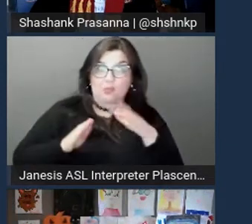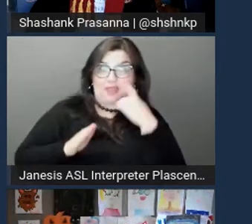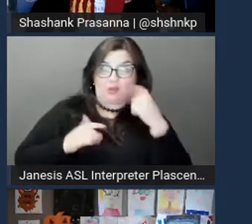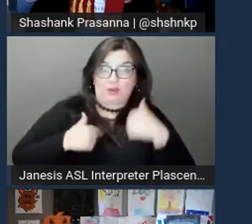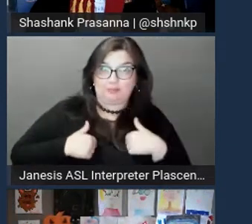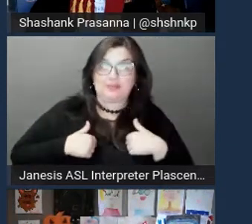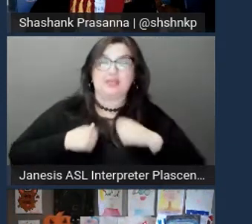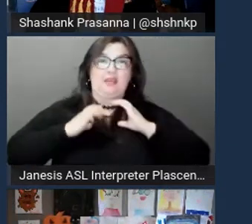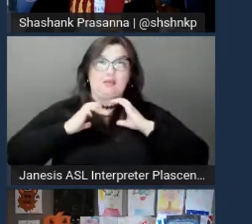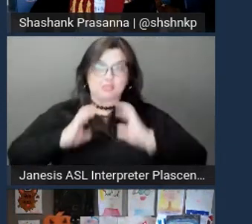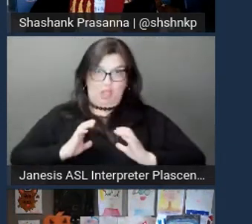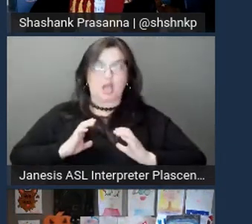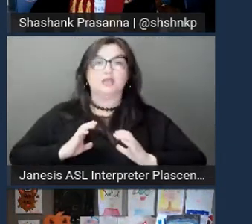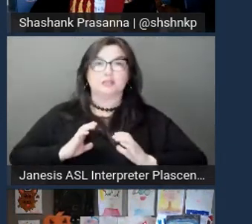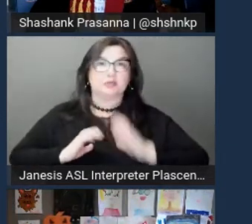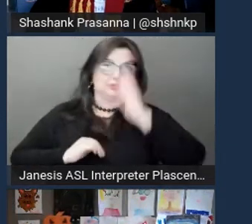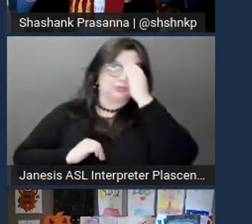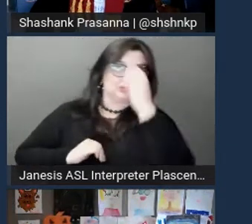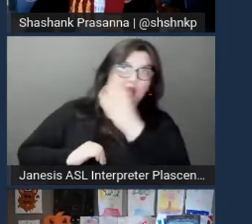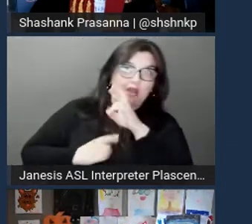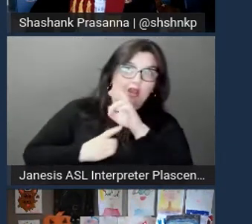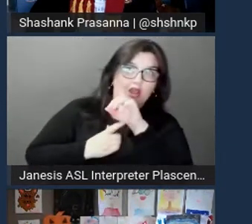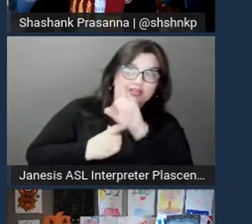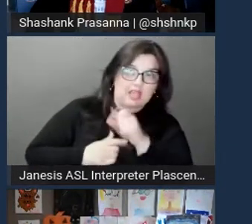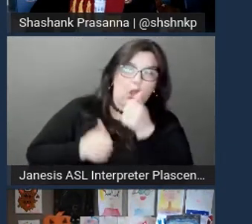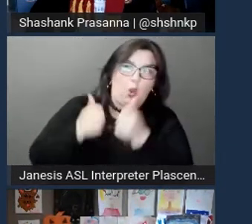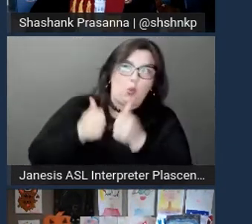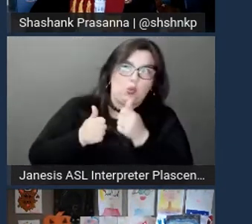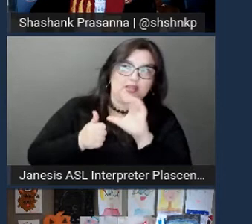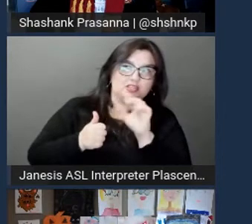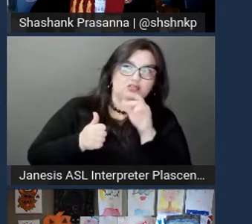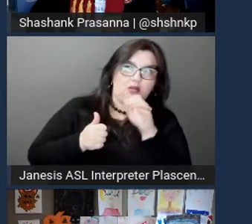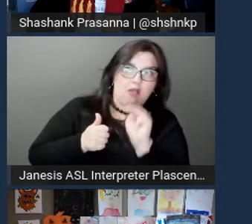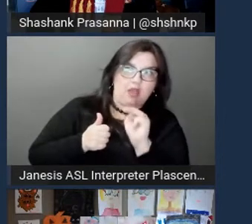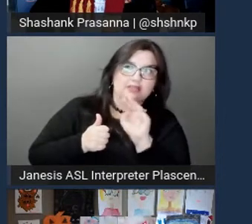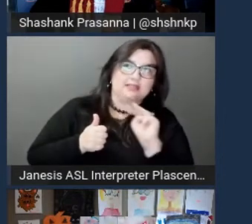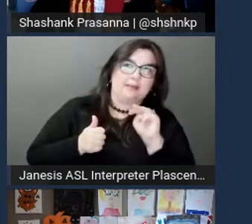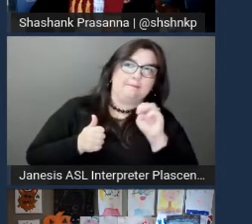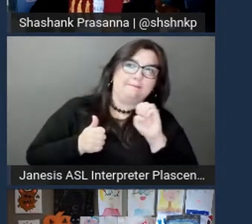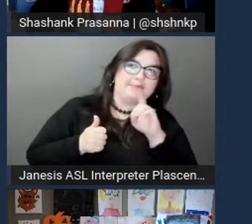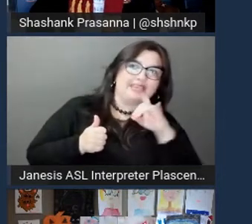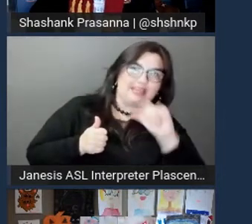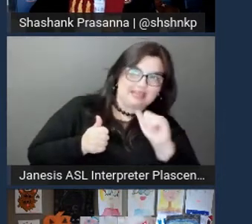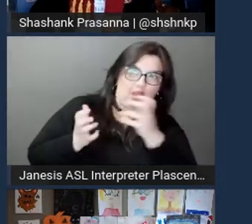to tell the RDS Custom which media to build into the Custom Engine Version. So I'm specifying